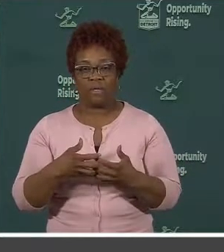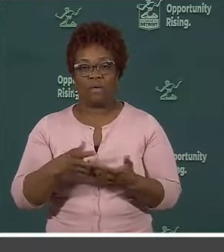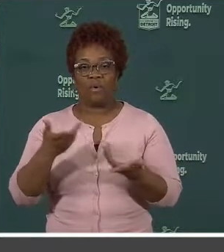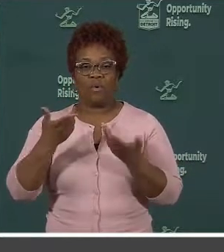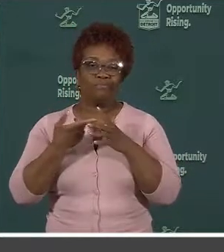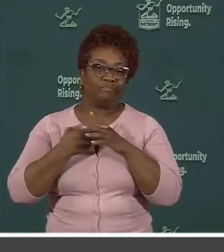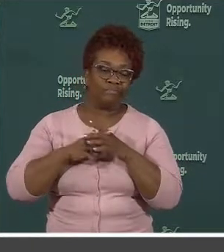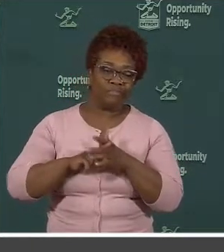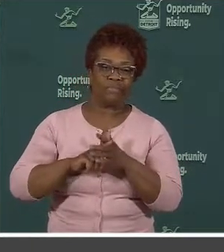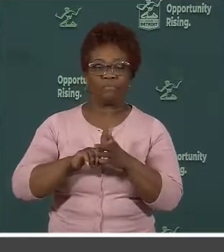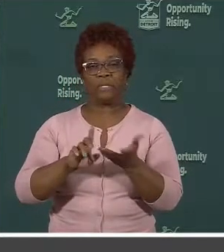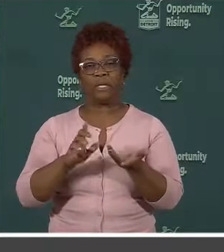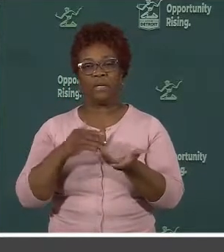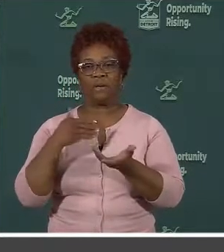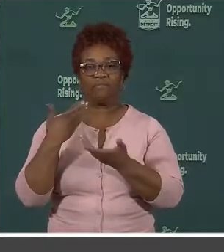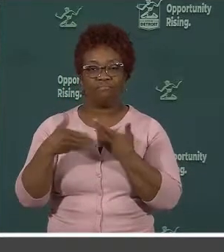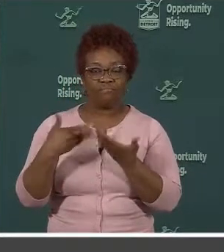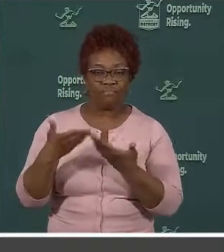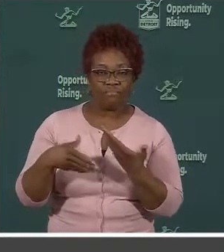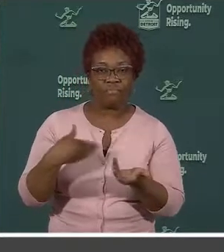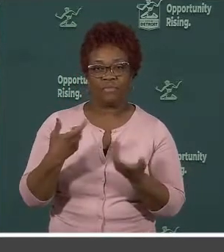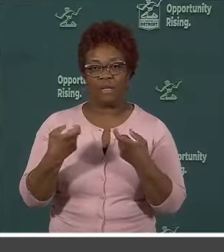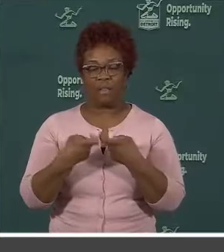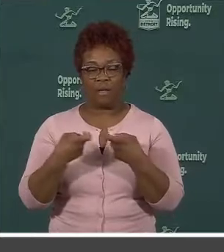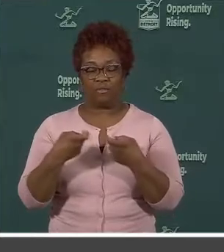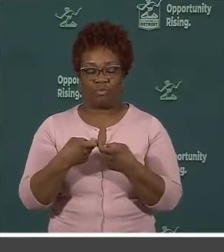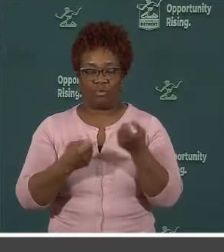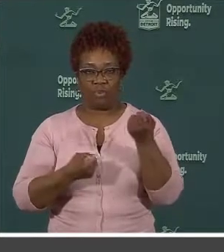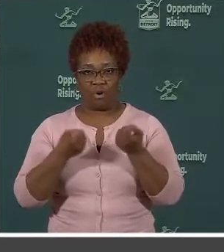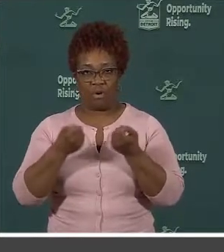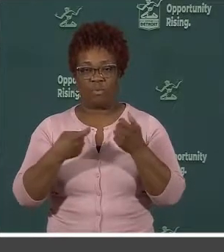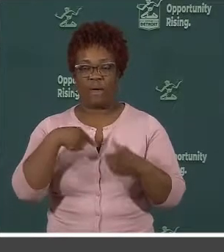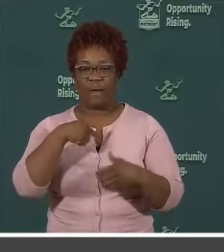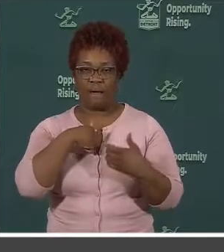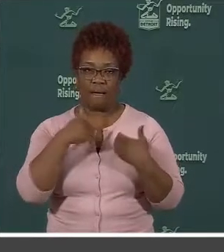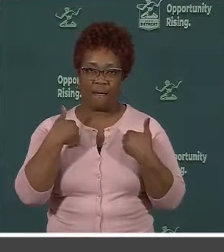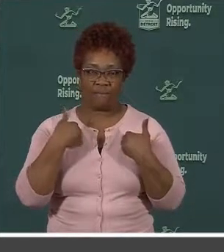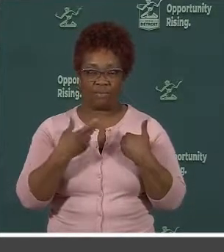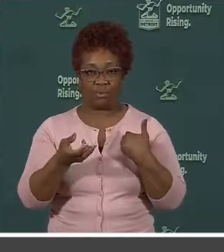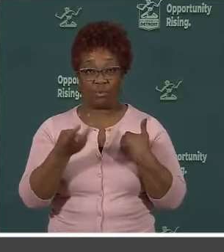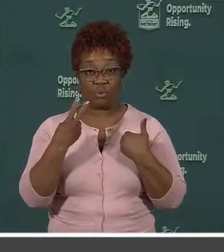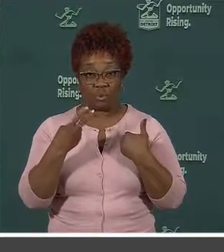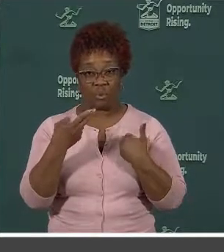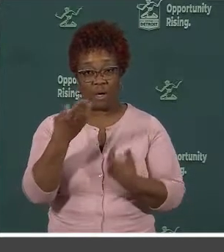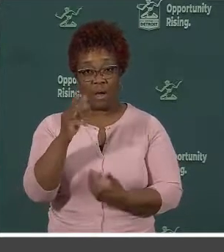GMC HUMMER EV AND THE DRIVERLESS CRUZE ORIGIN BOTH OF WHICH ARE MADE RIGHT HERE AT